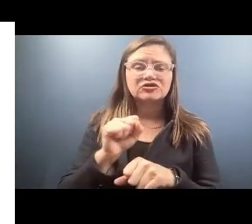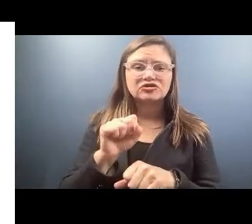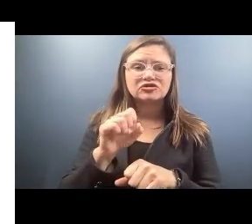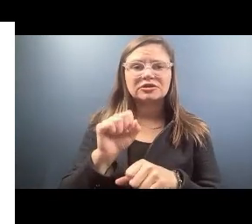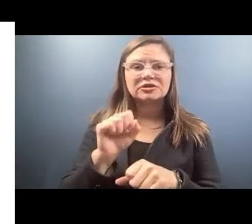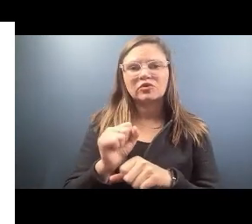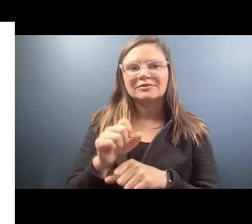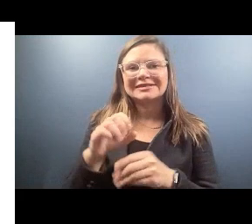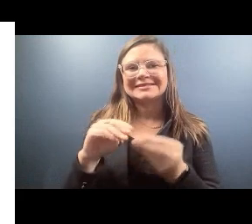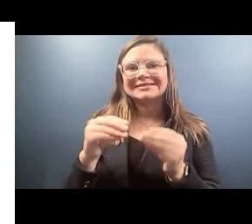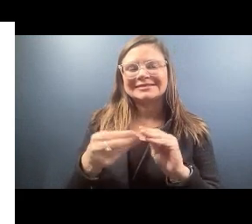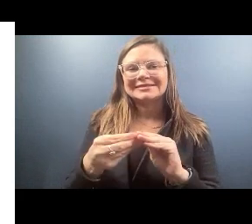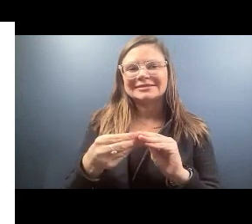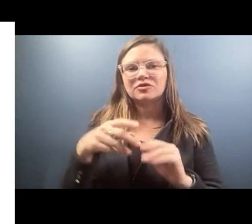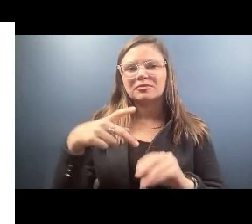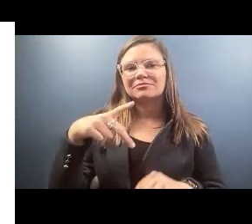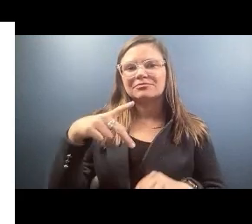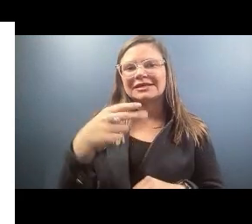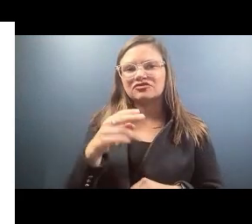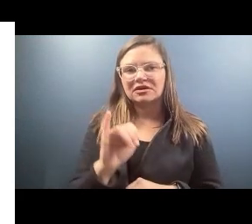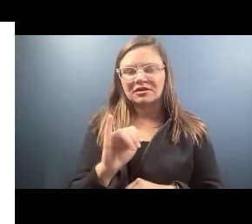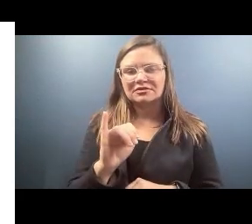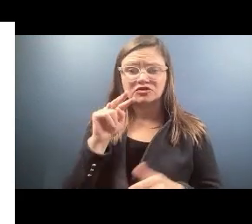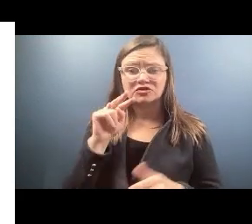If you've ever been to PHI's website and looked at wages or employment.